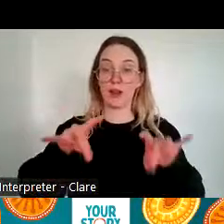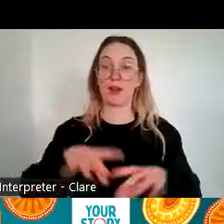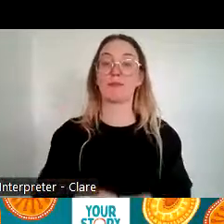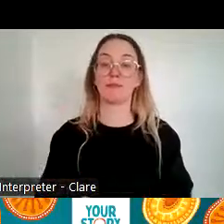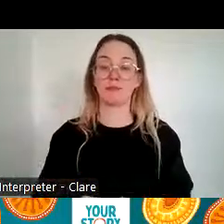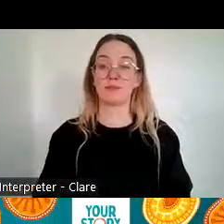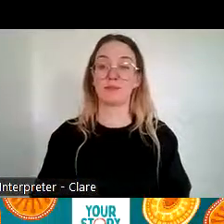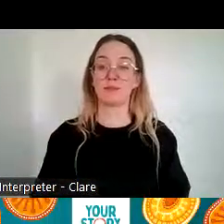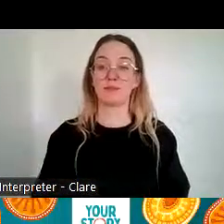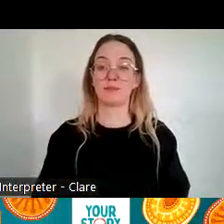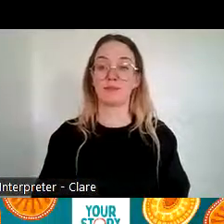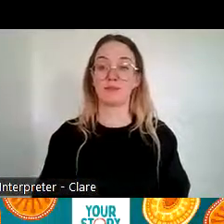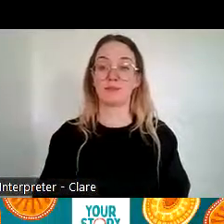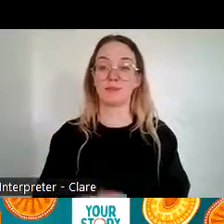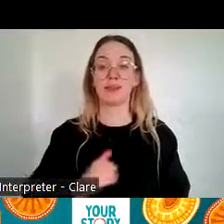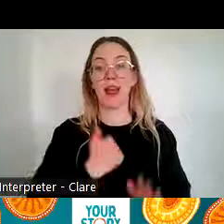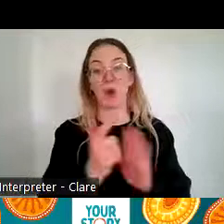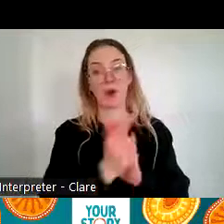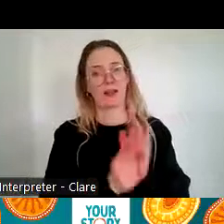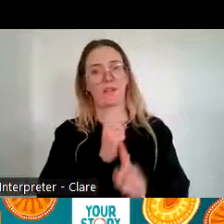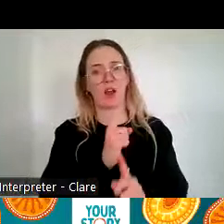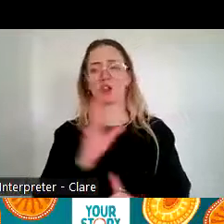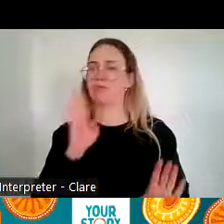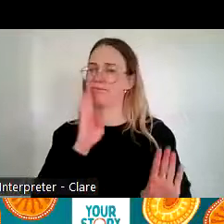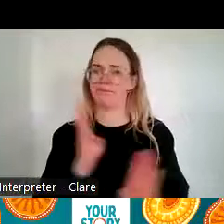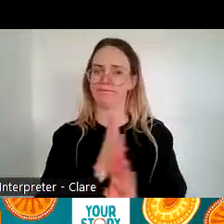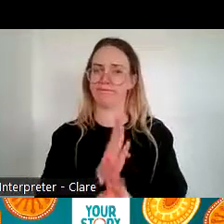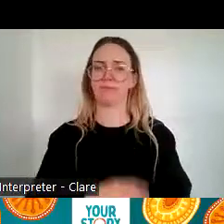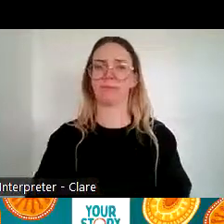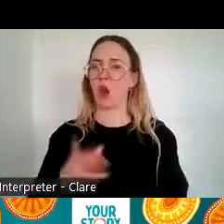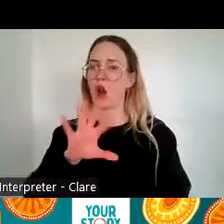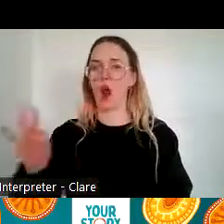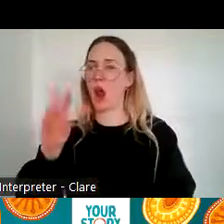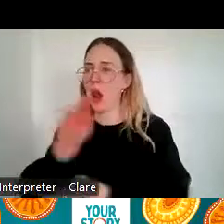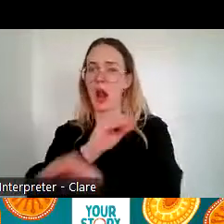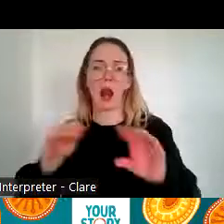legal advice is confidential for anyone thinking about sharing their story.